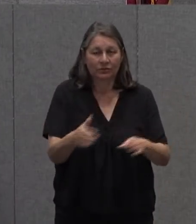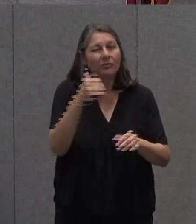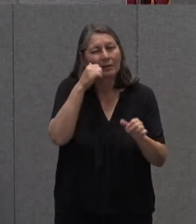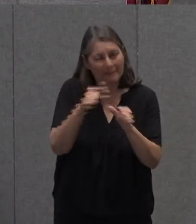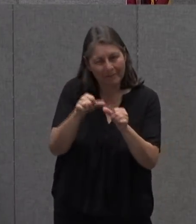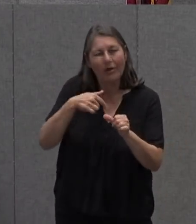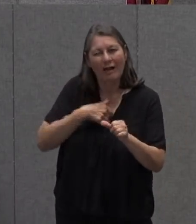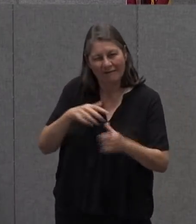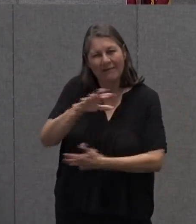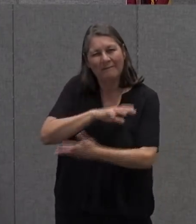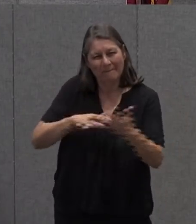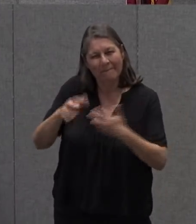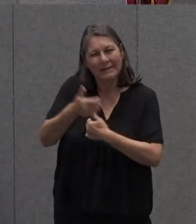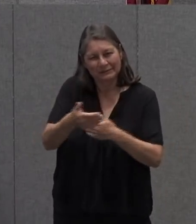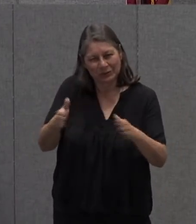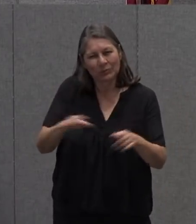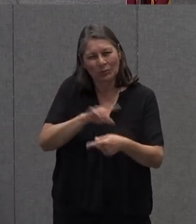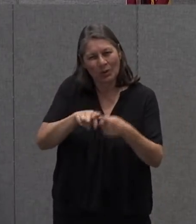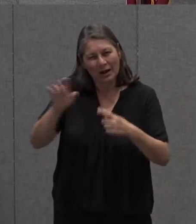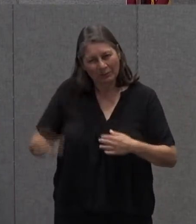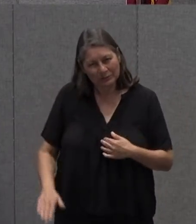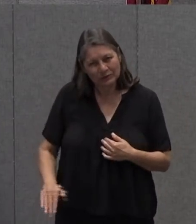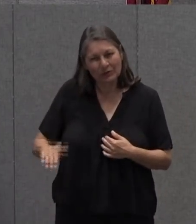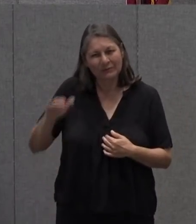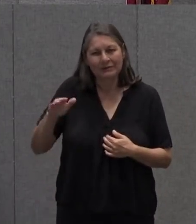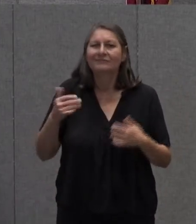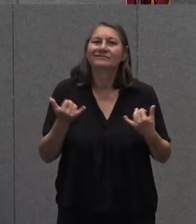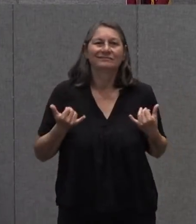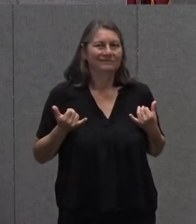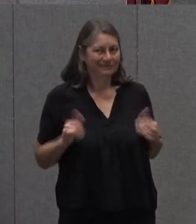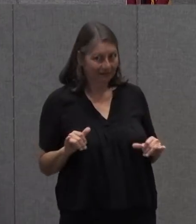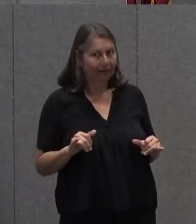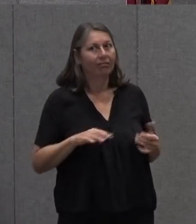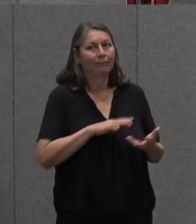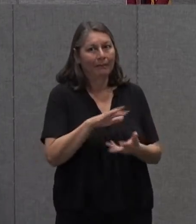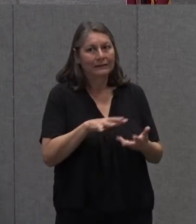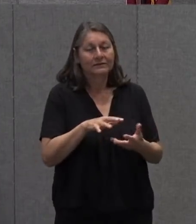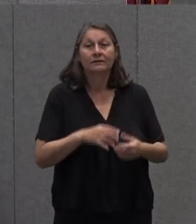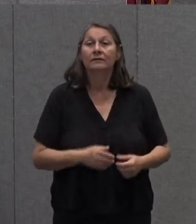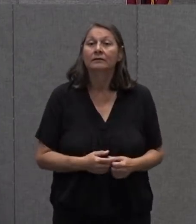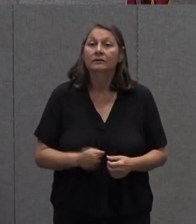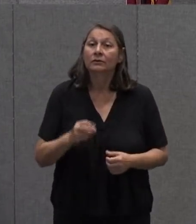And today, still, a little bit messy of a room. And we counted out the syllables in this